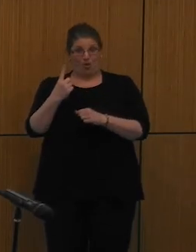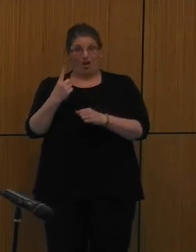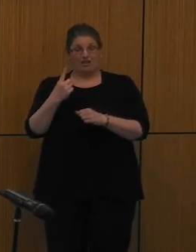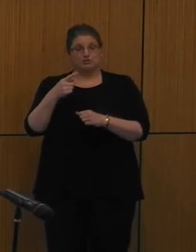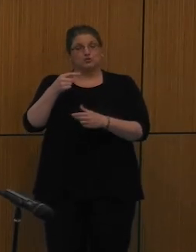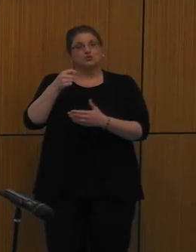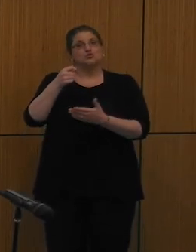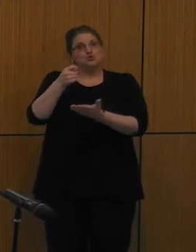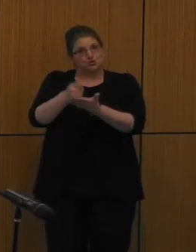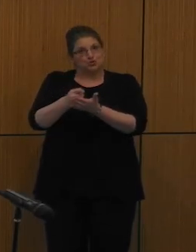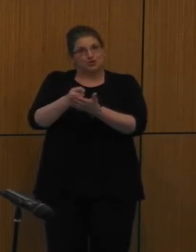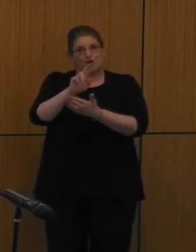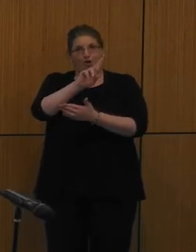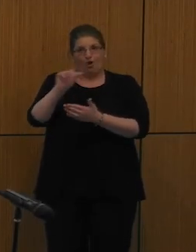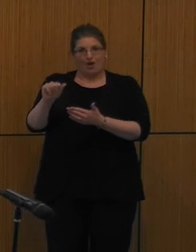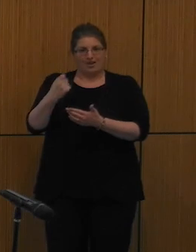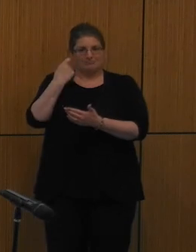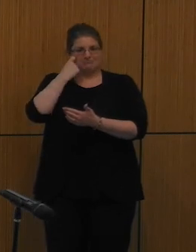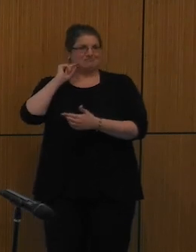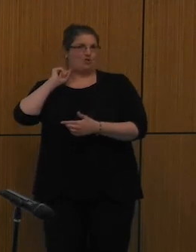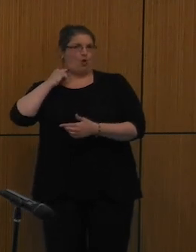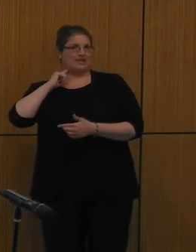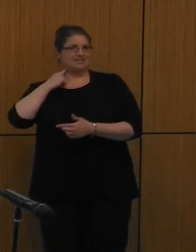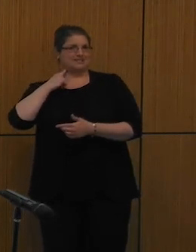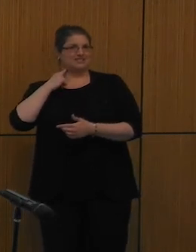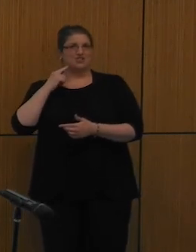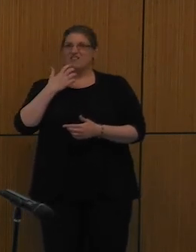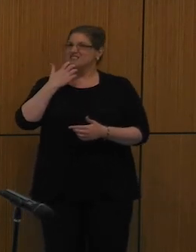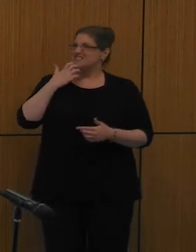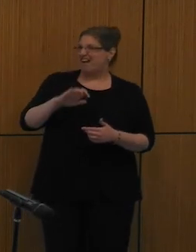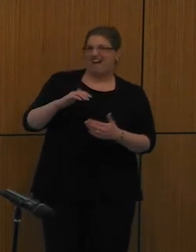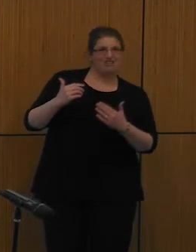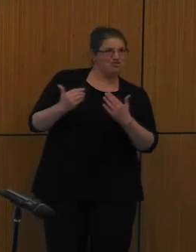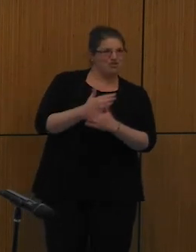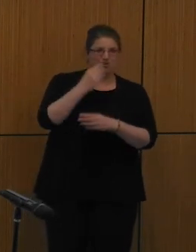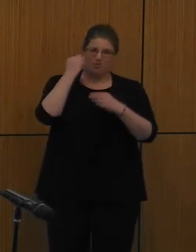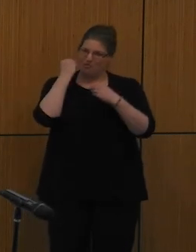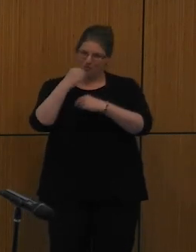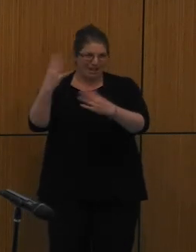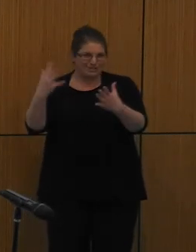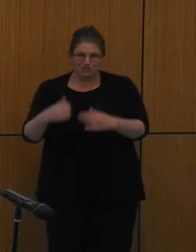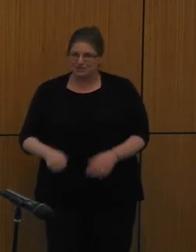So you're getting. This is hot and fresh, and and you're getting up to date information here.